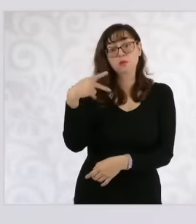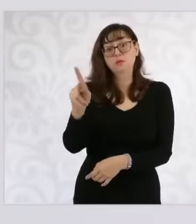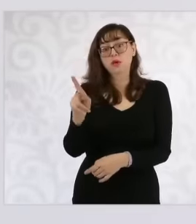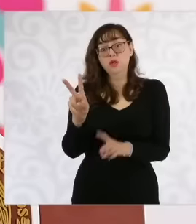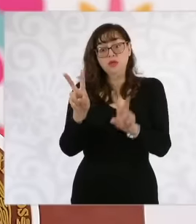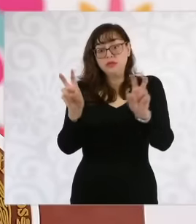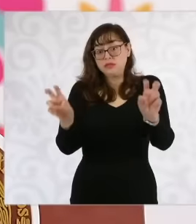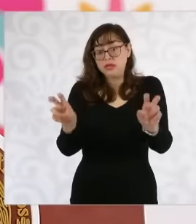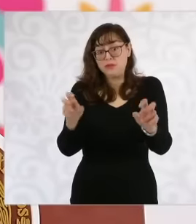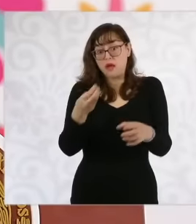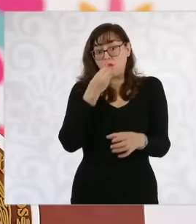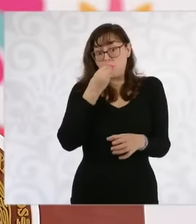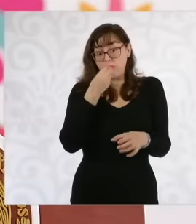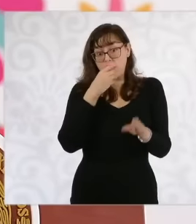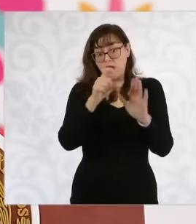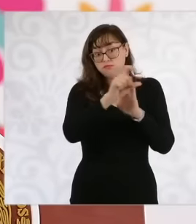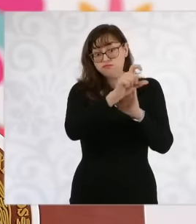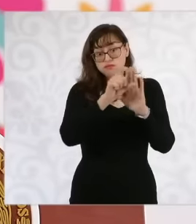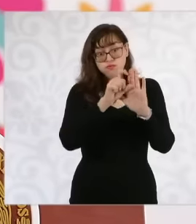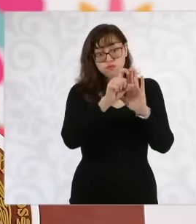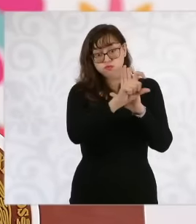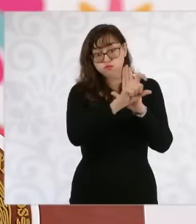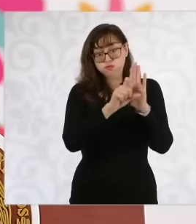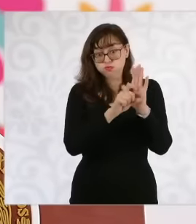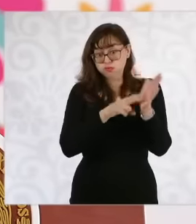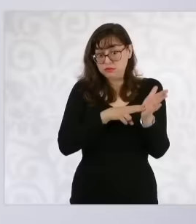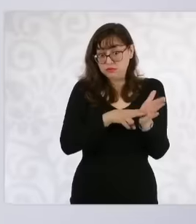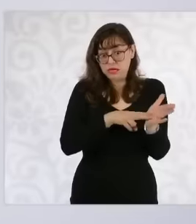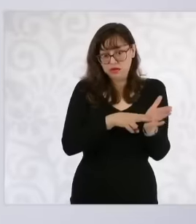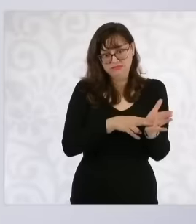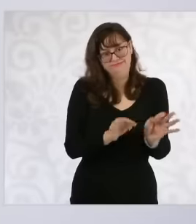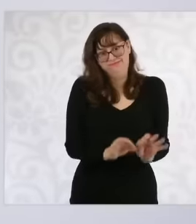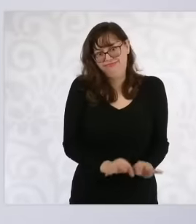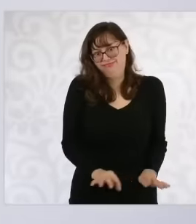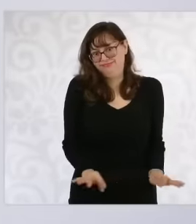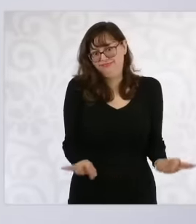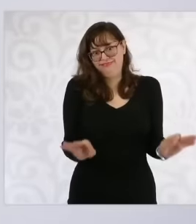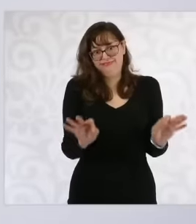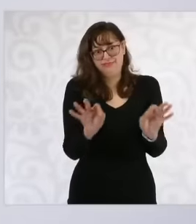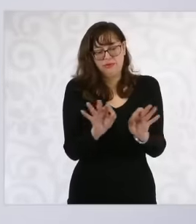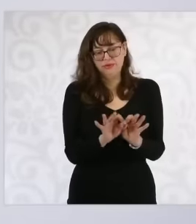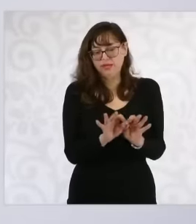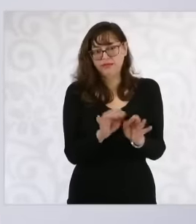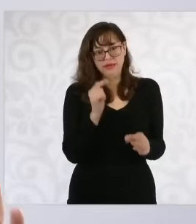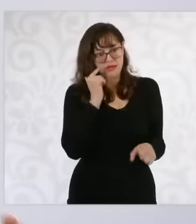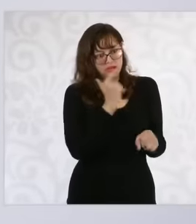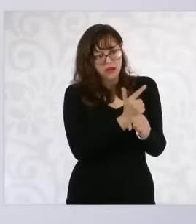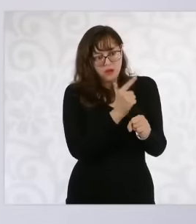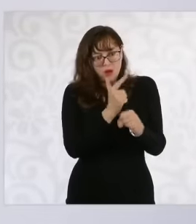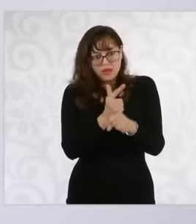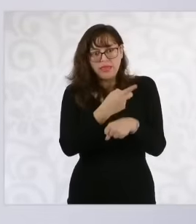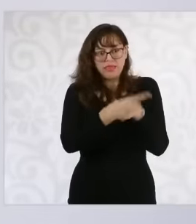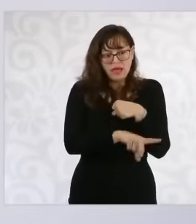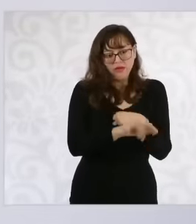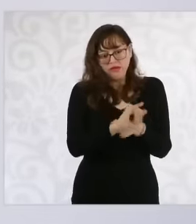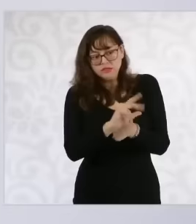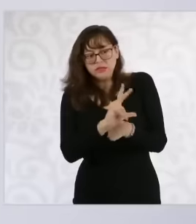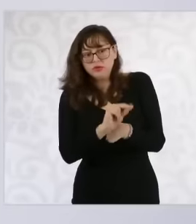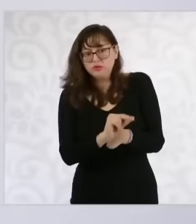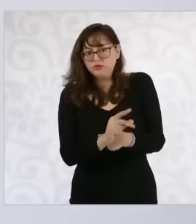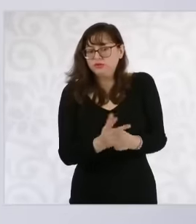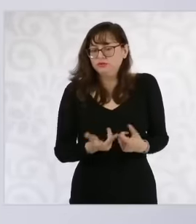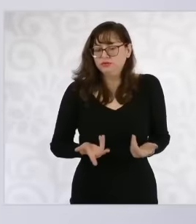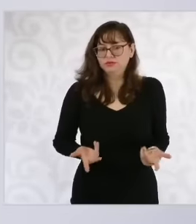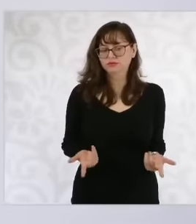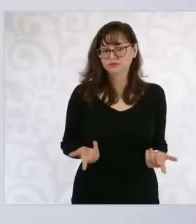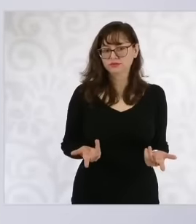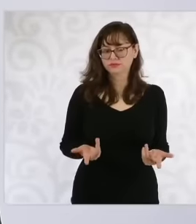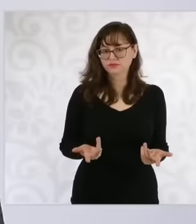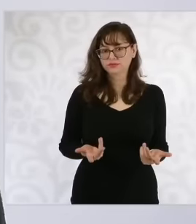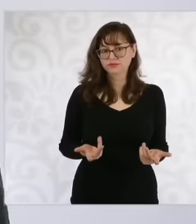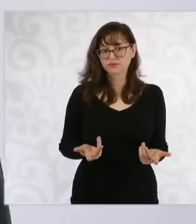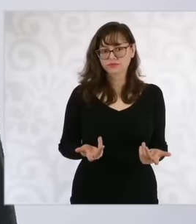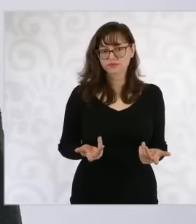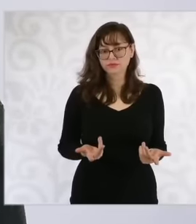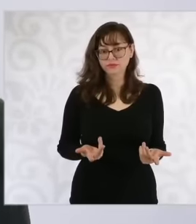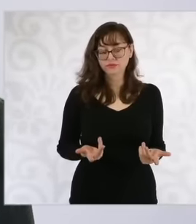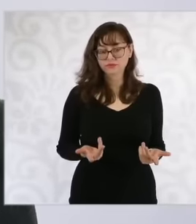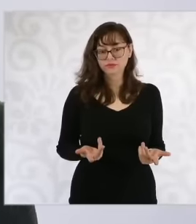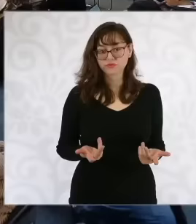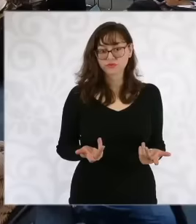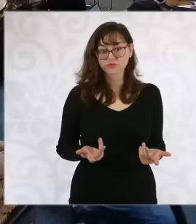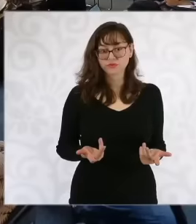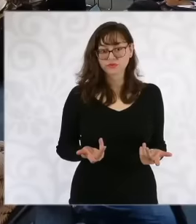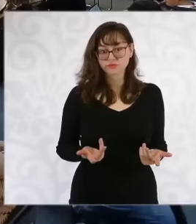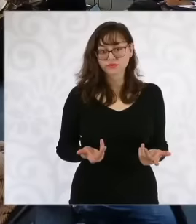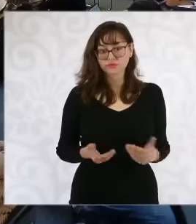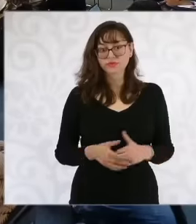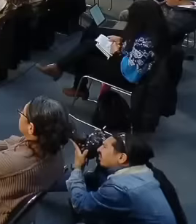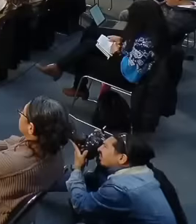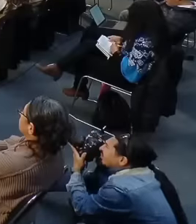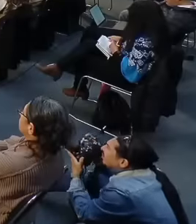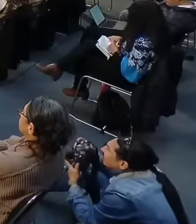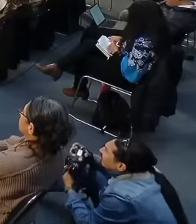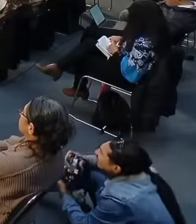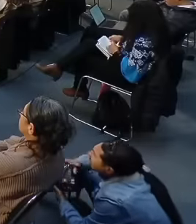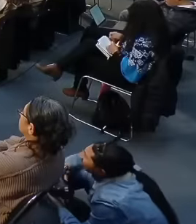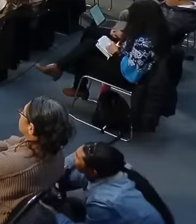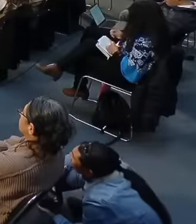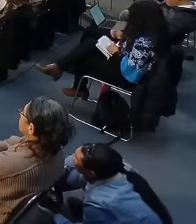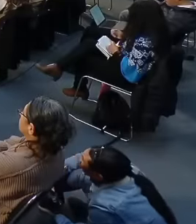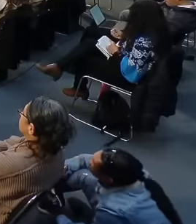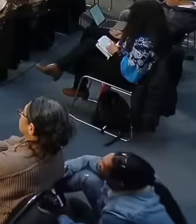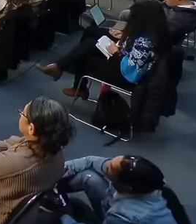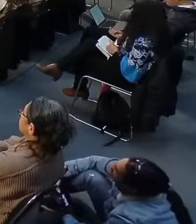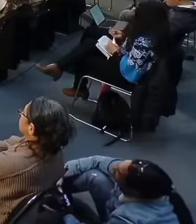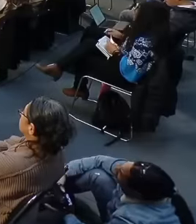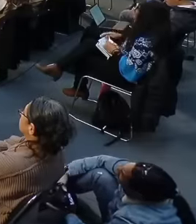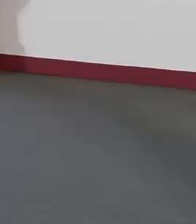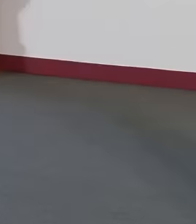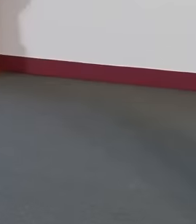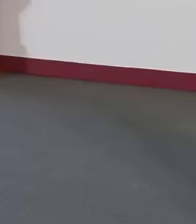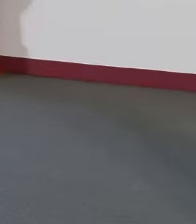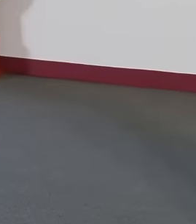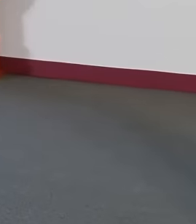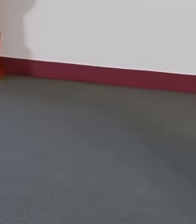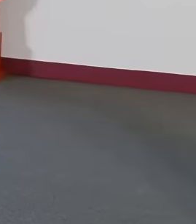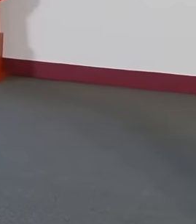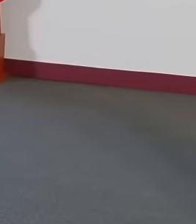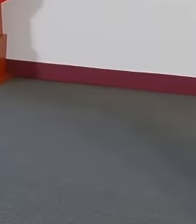fundamental even even the most neoliberal eh they talk about the importance of information for the